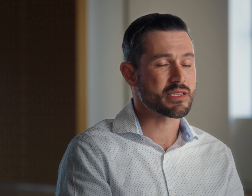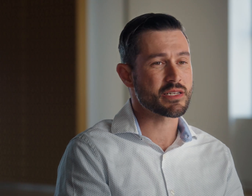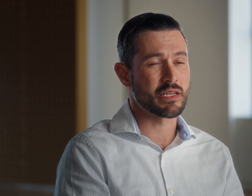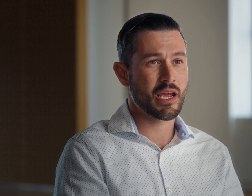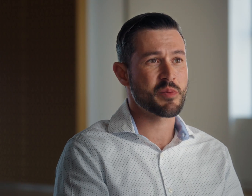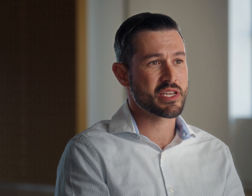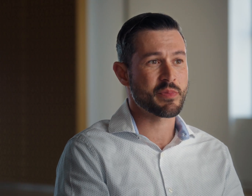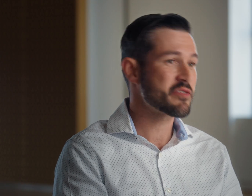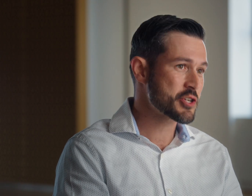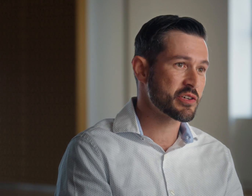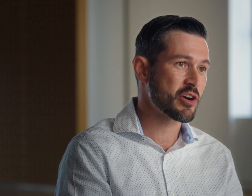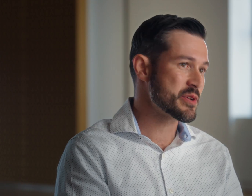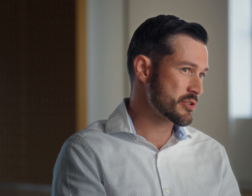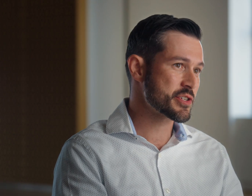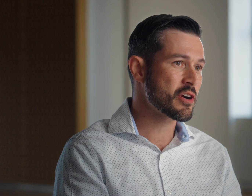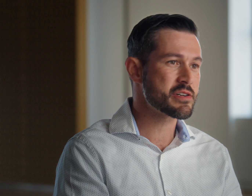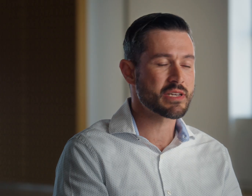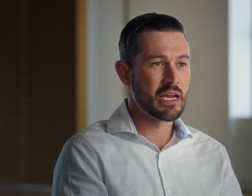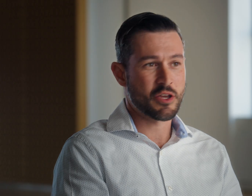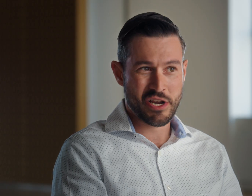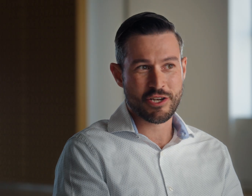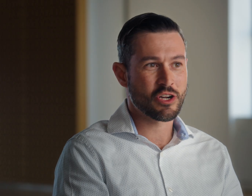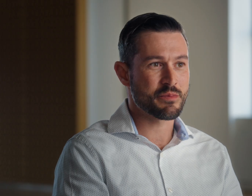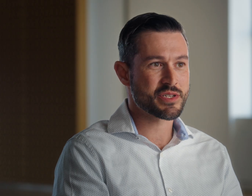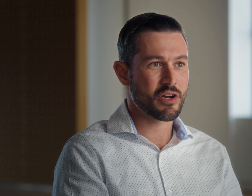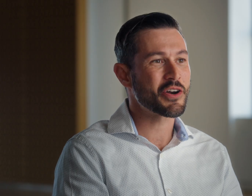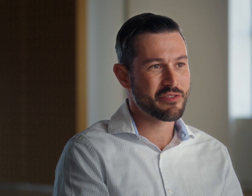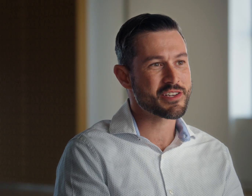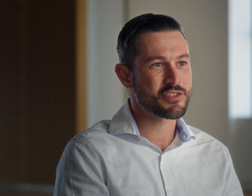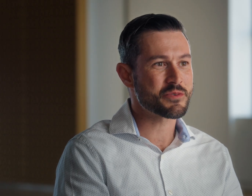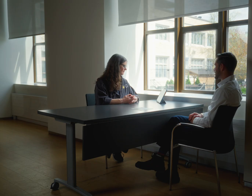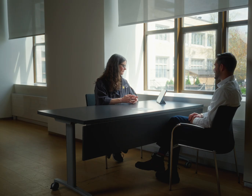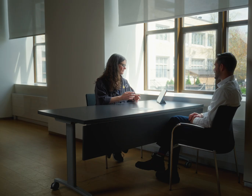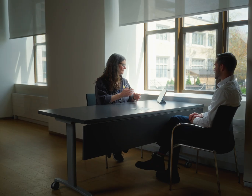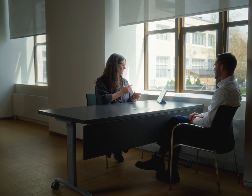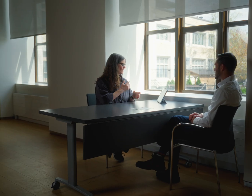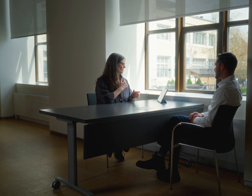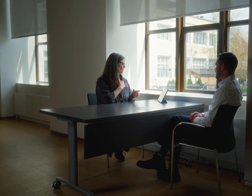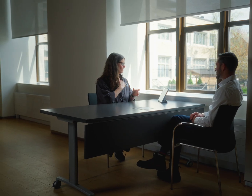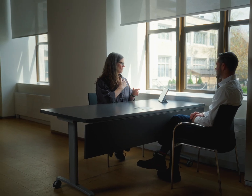And in a high-paced manufacturing environment such as ours, communication comes hard and fast sometimes, and priorities can shift.